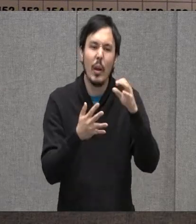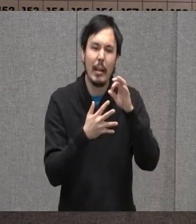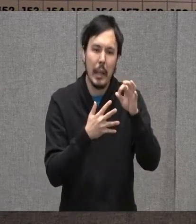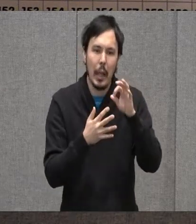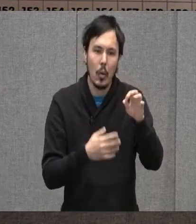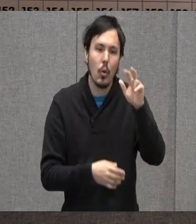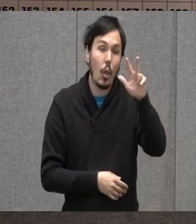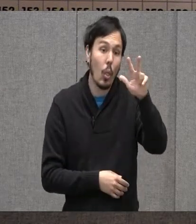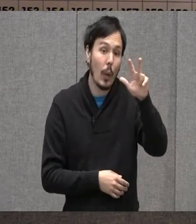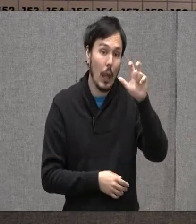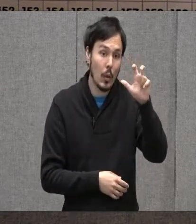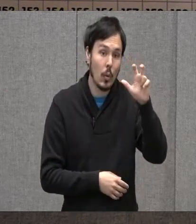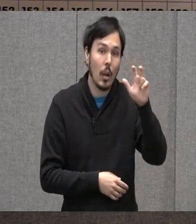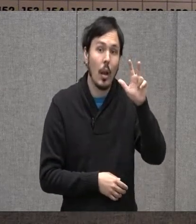This one would be 360.